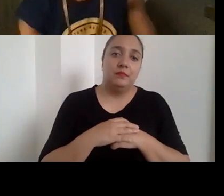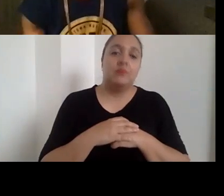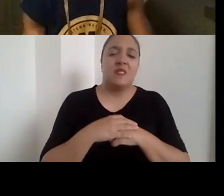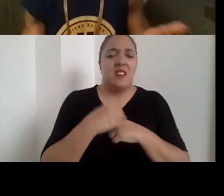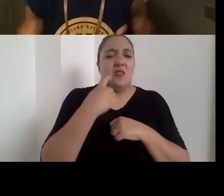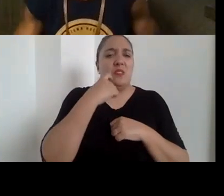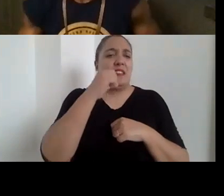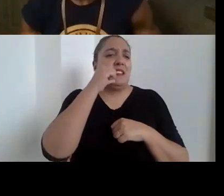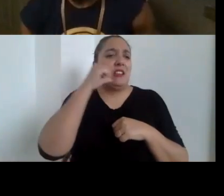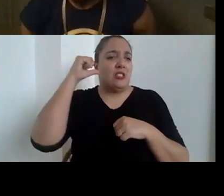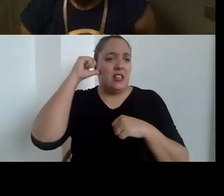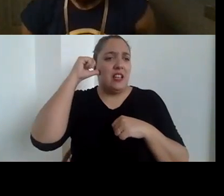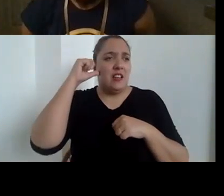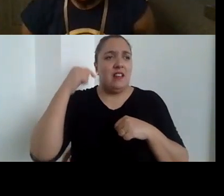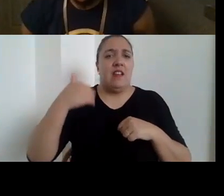I apologize for not remembering who it was that said